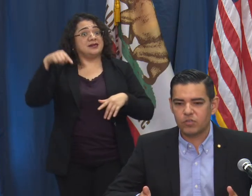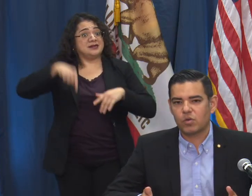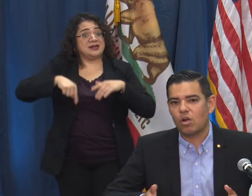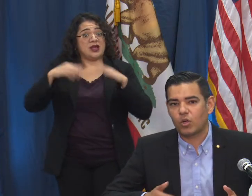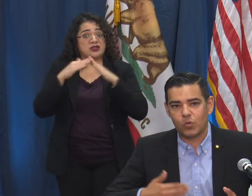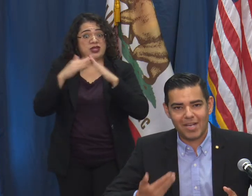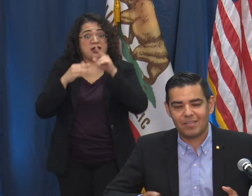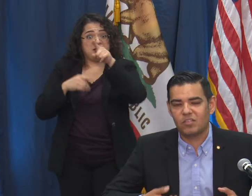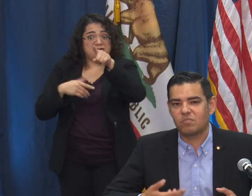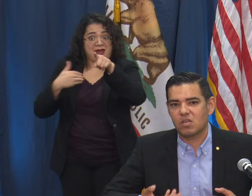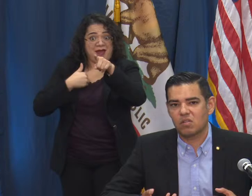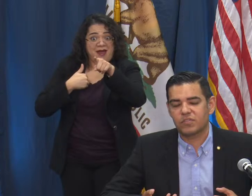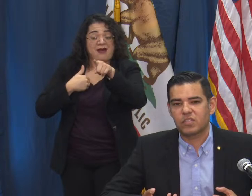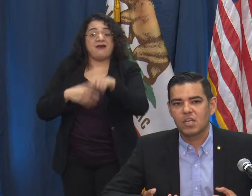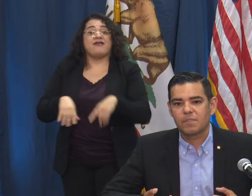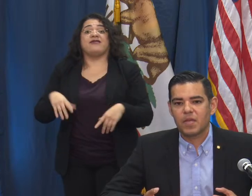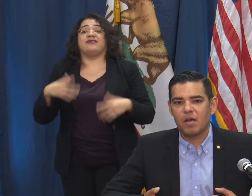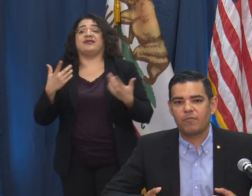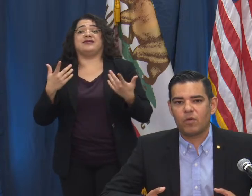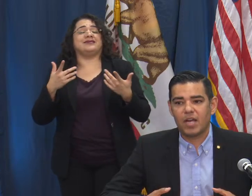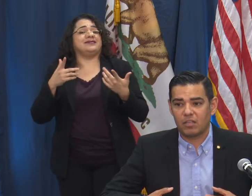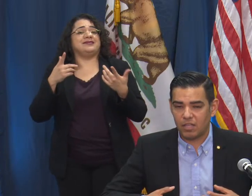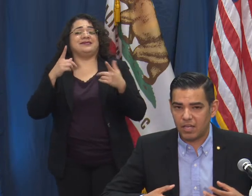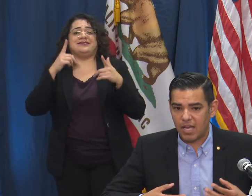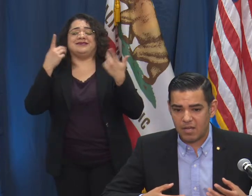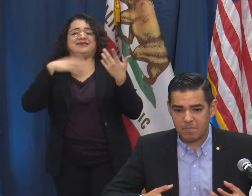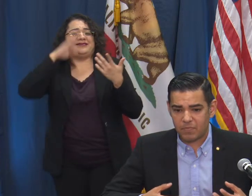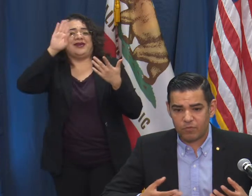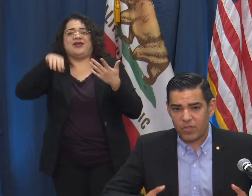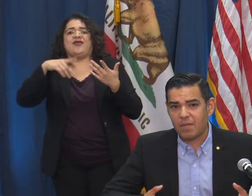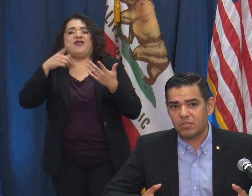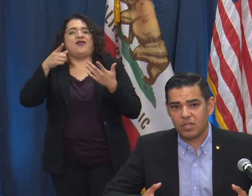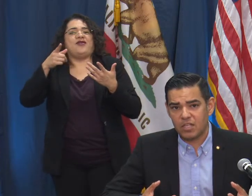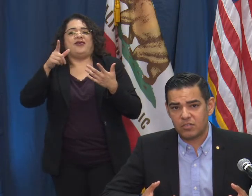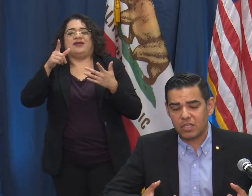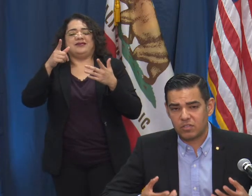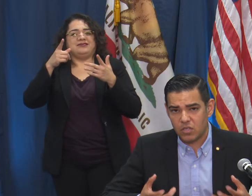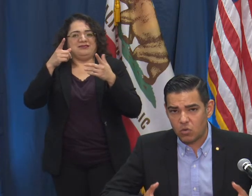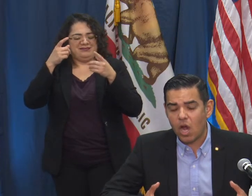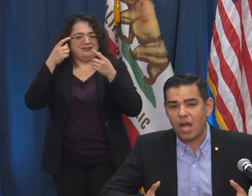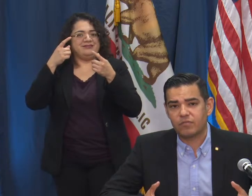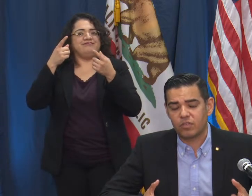are all creating these meals. It's a no-cost for